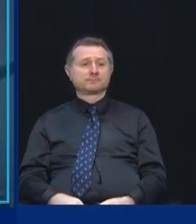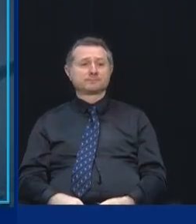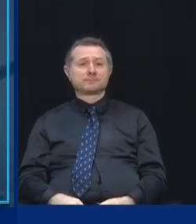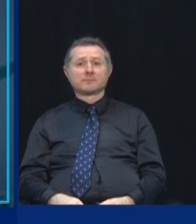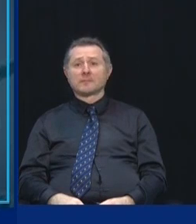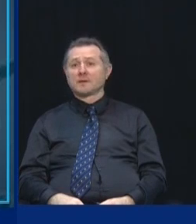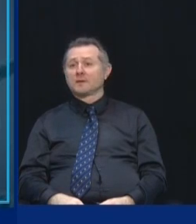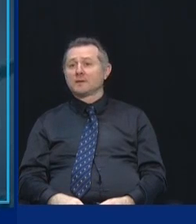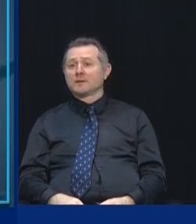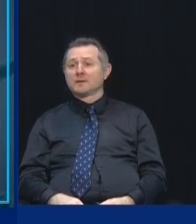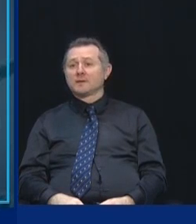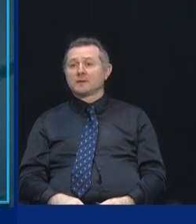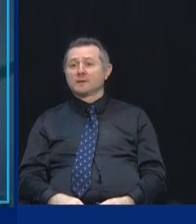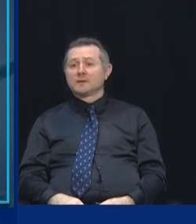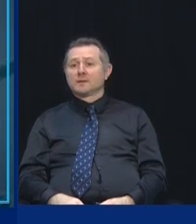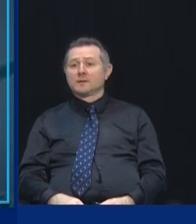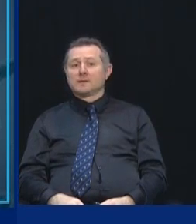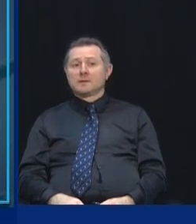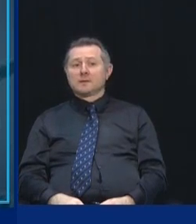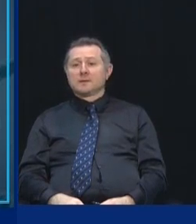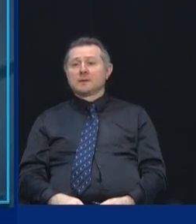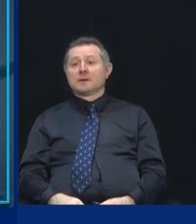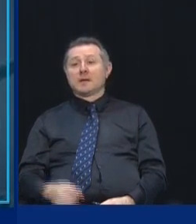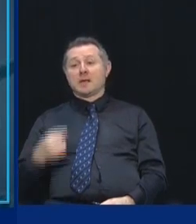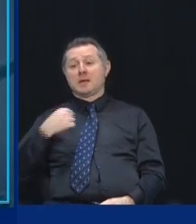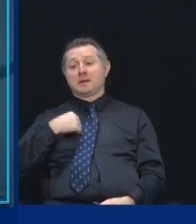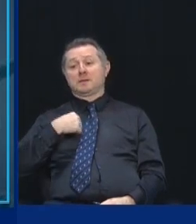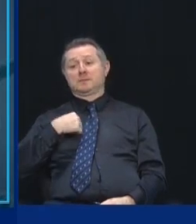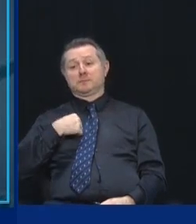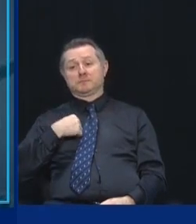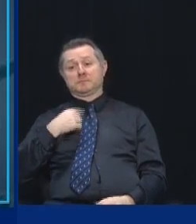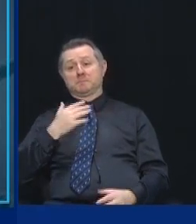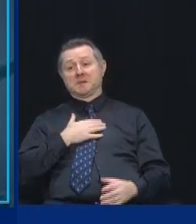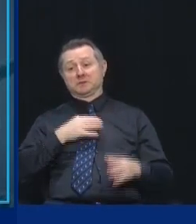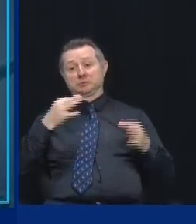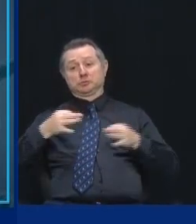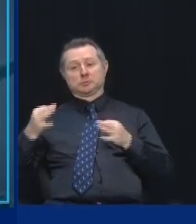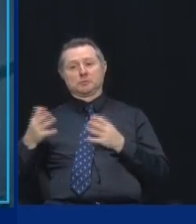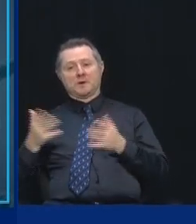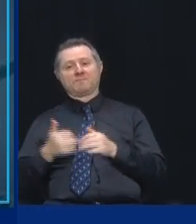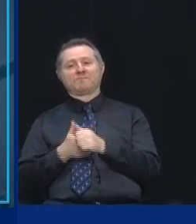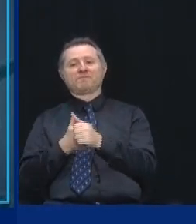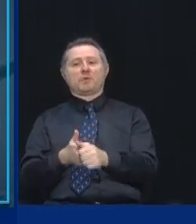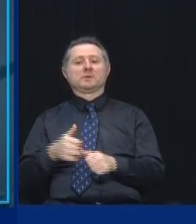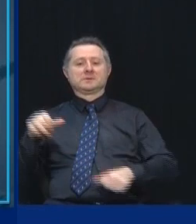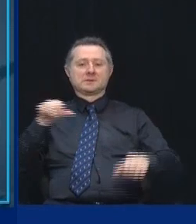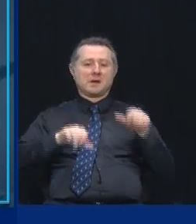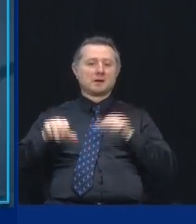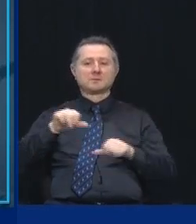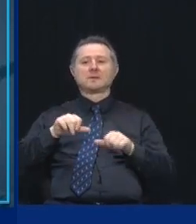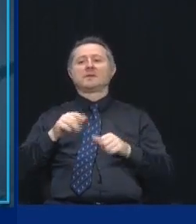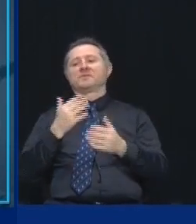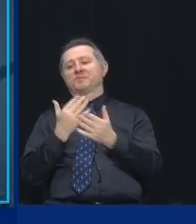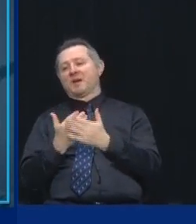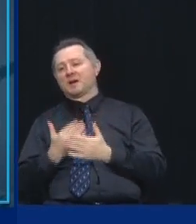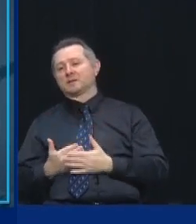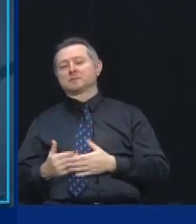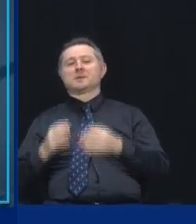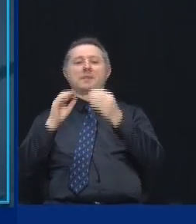UNLESS YOU HAVE A CRYSTAL BALL, YOU DON'T KNOW EITHER. AND THEN YOU'D HAVE TO BELIEVE IN A CRYSTAL BALL, EVEN IF YOU